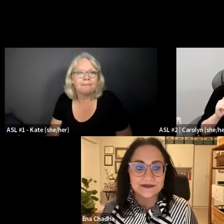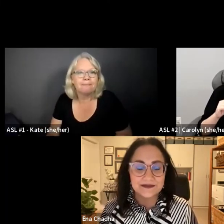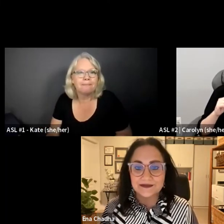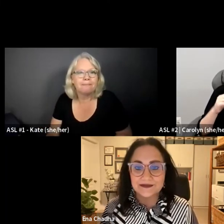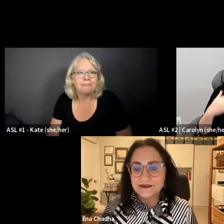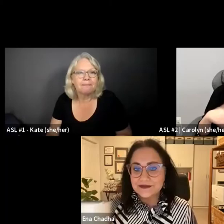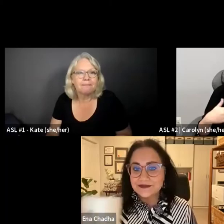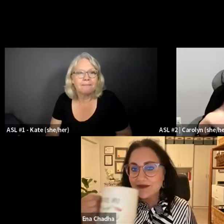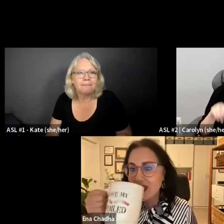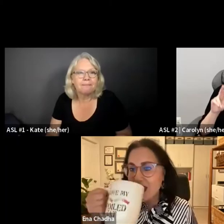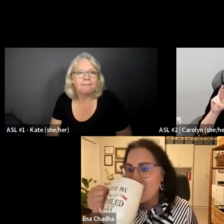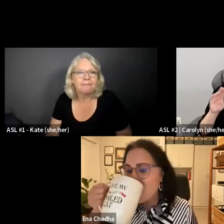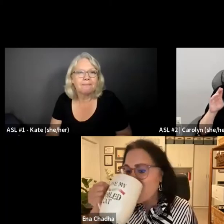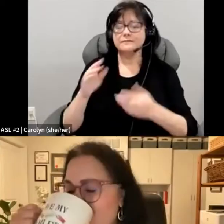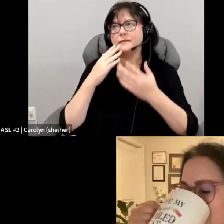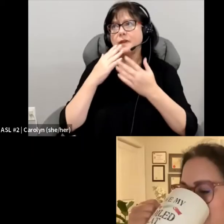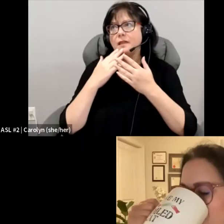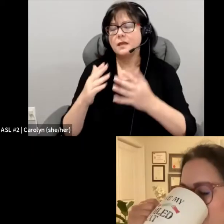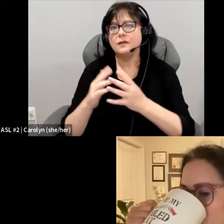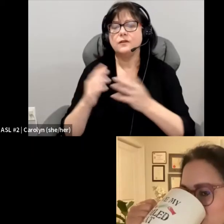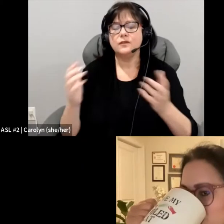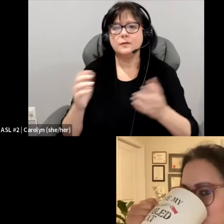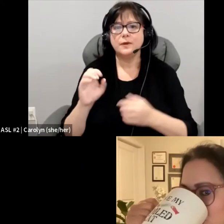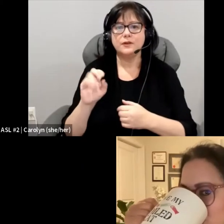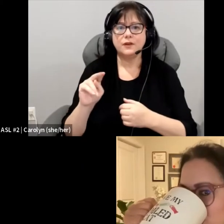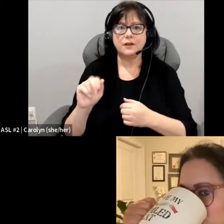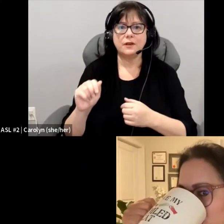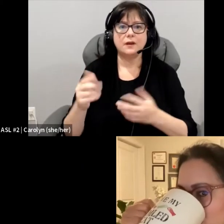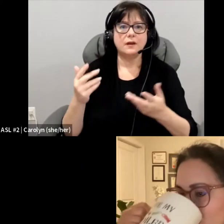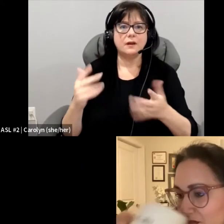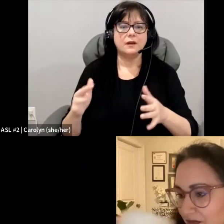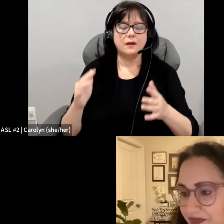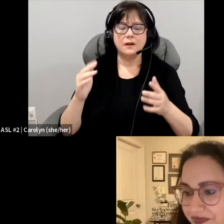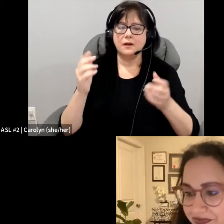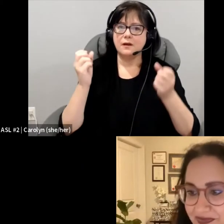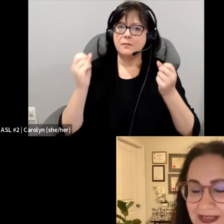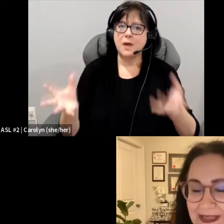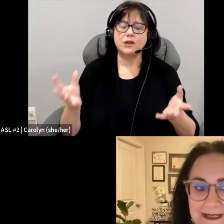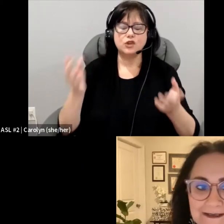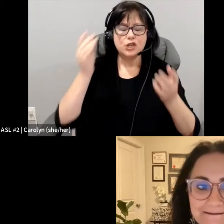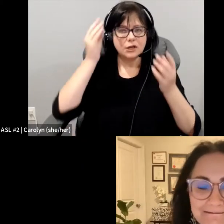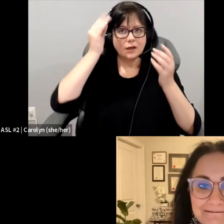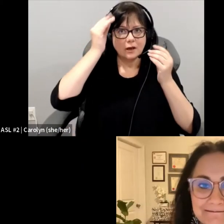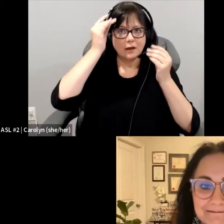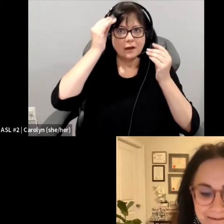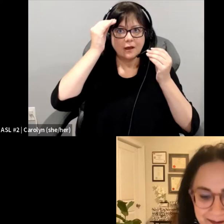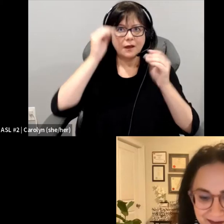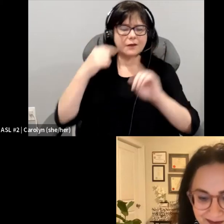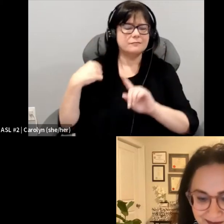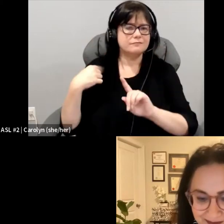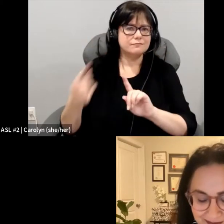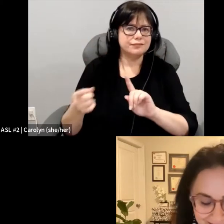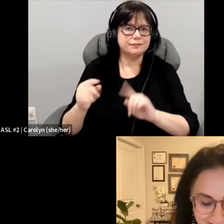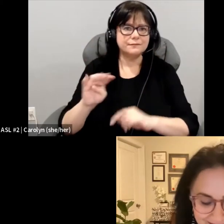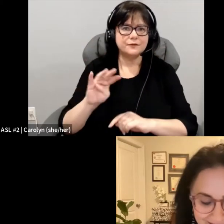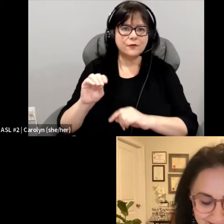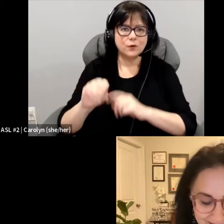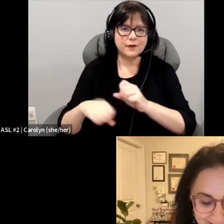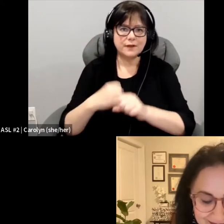YOU HAVE GIVEN US SO MUCH TO THINK ABOUT. WHERE TO BEGIN. THANK YOU.